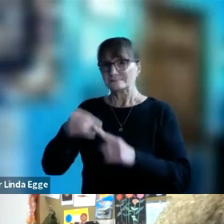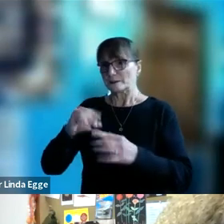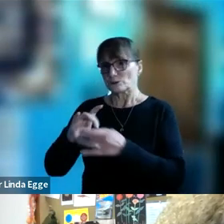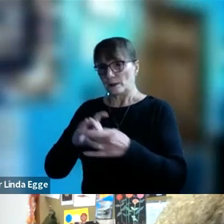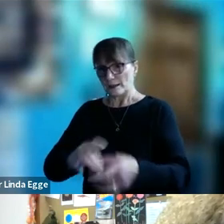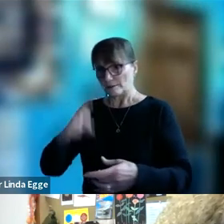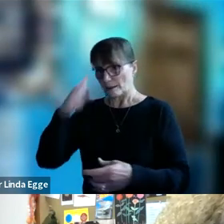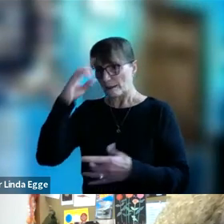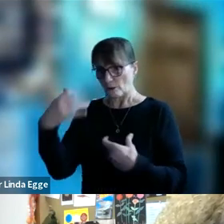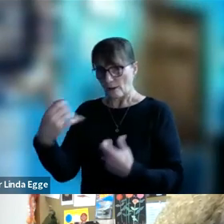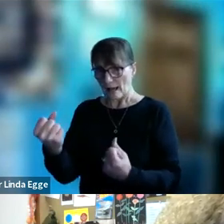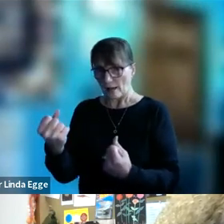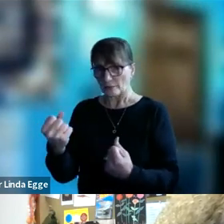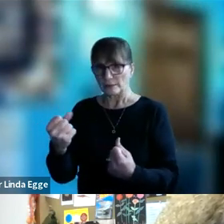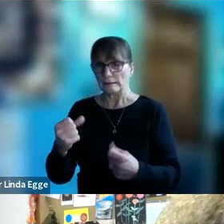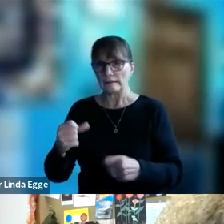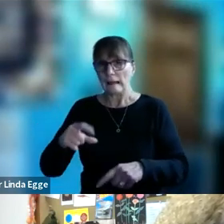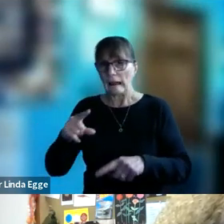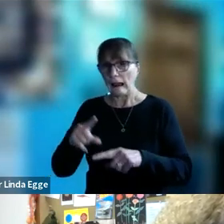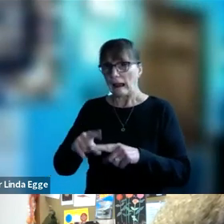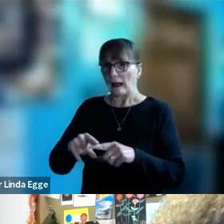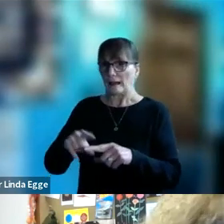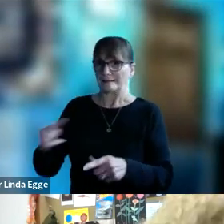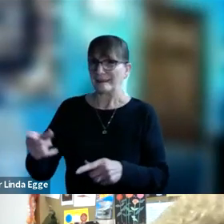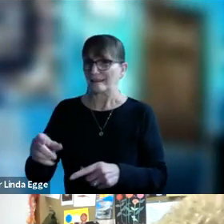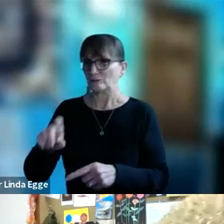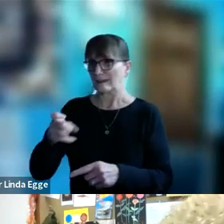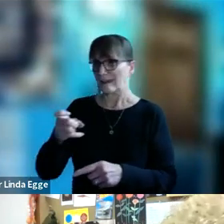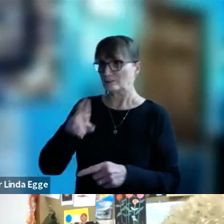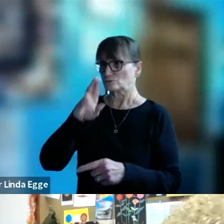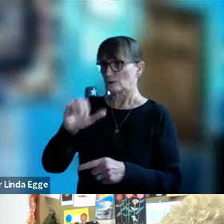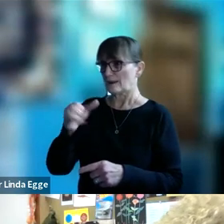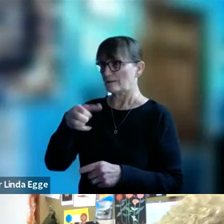where you can just, I can't just look at an X-ray or an MRI, can't just read an audiogram.